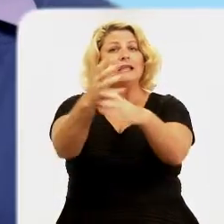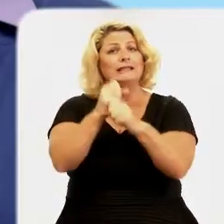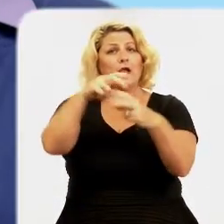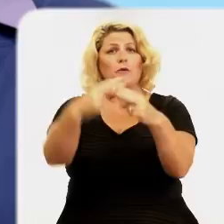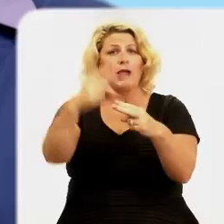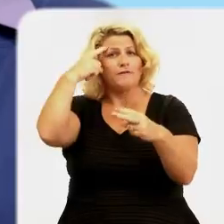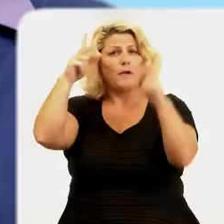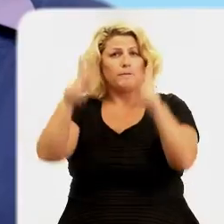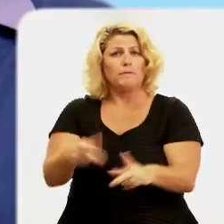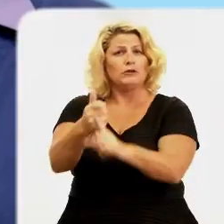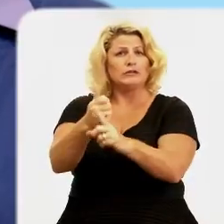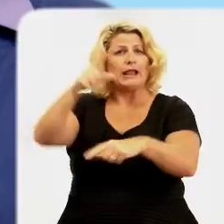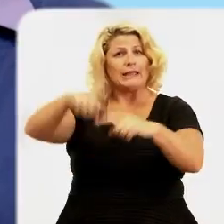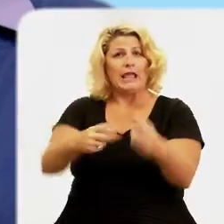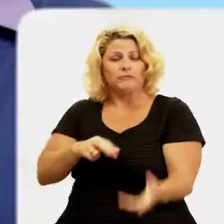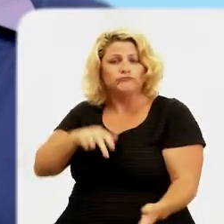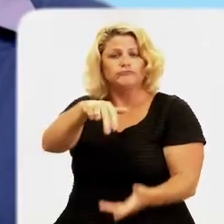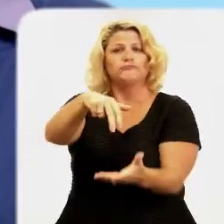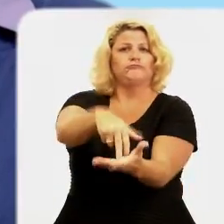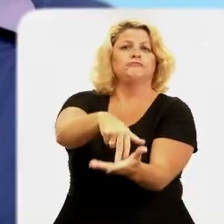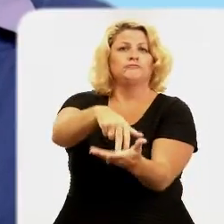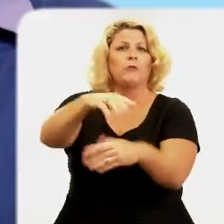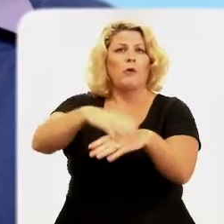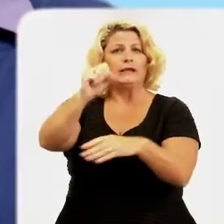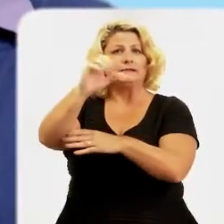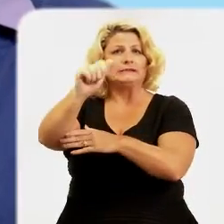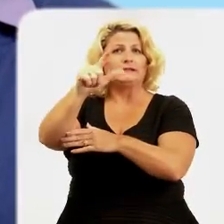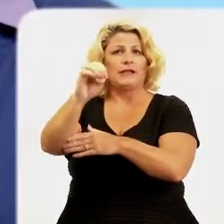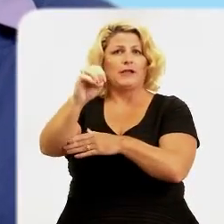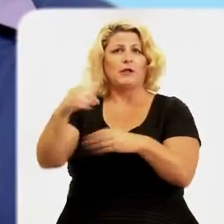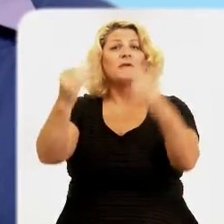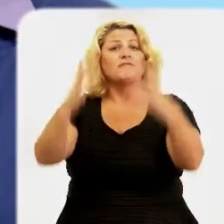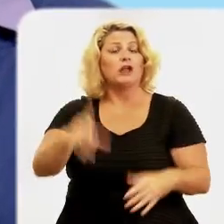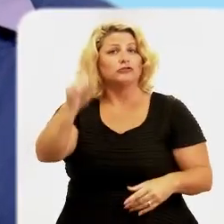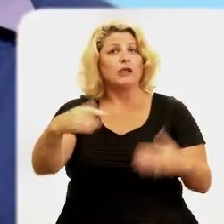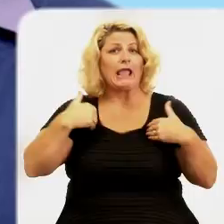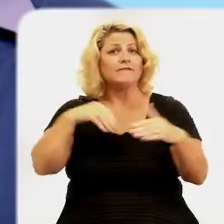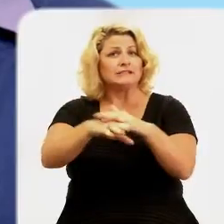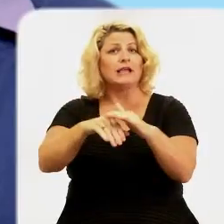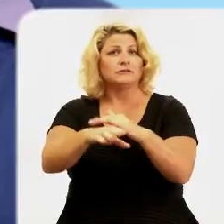To capture weight for someone who may not be able to step on a standard scale, the provider should use accessible scales.